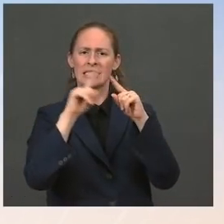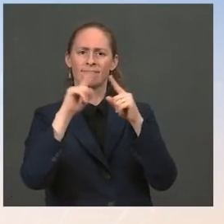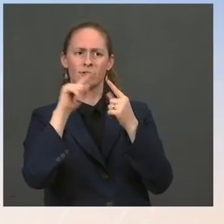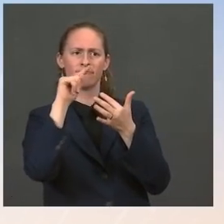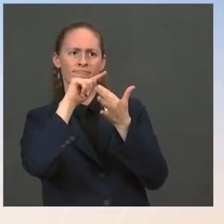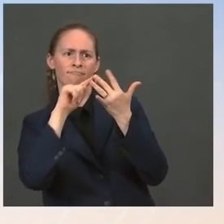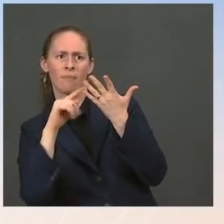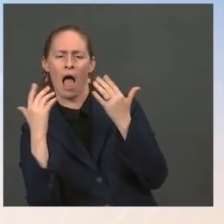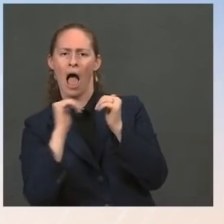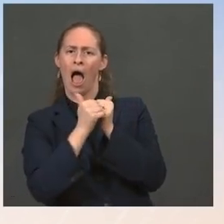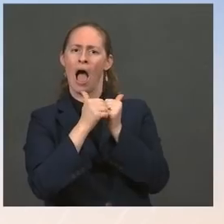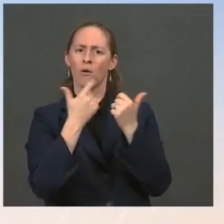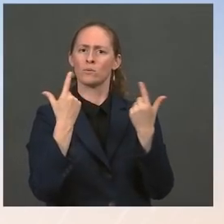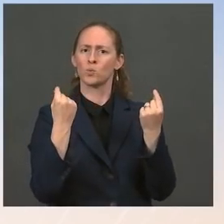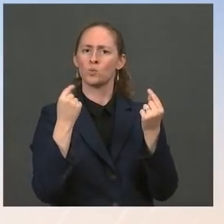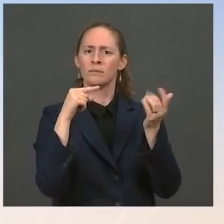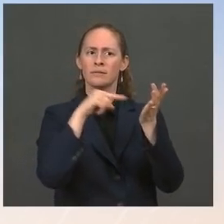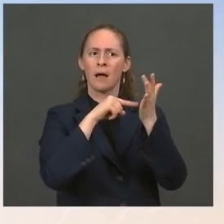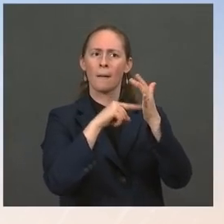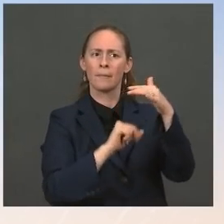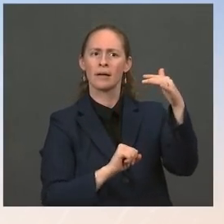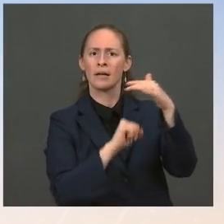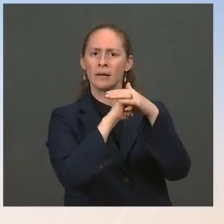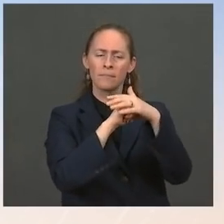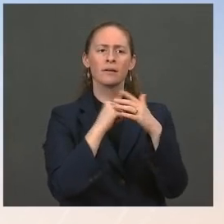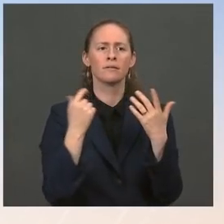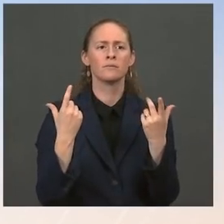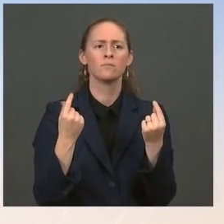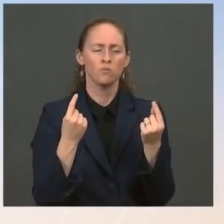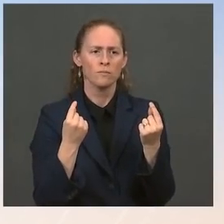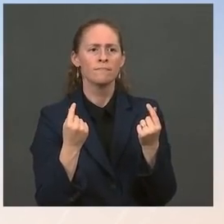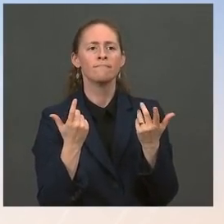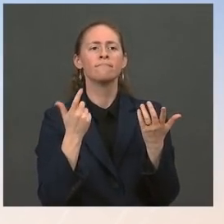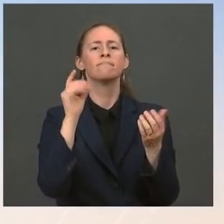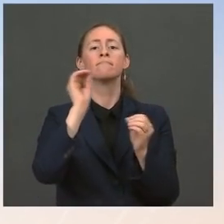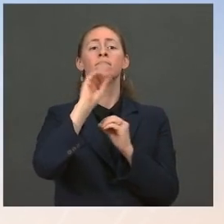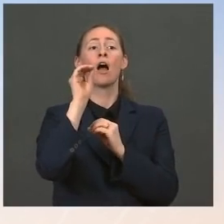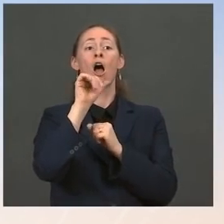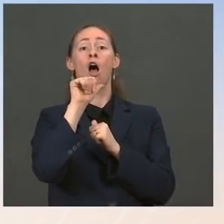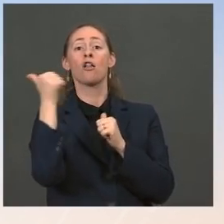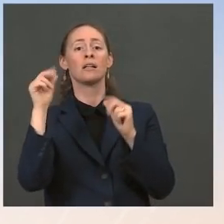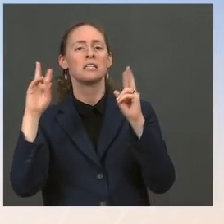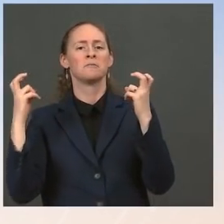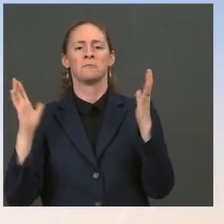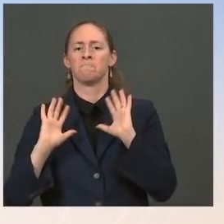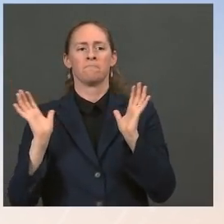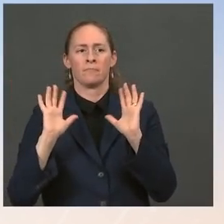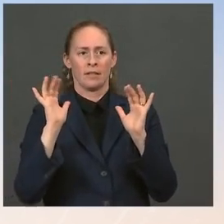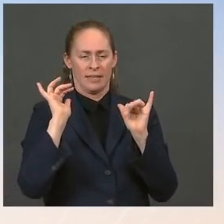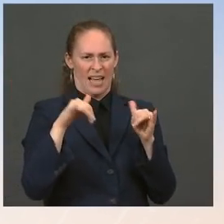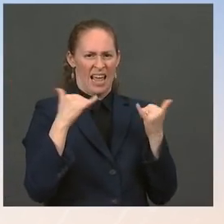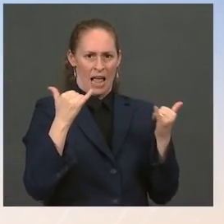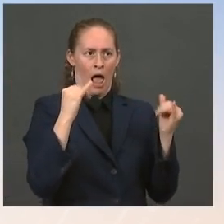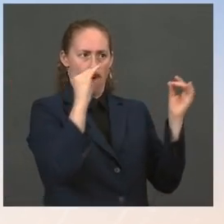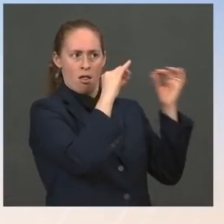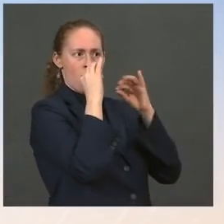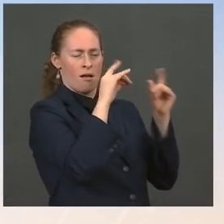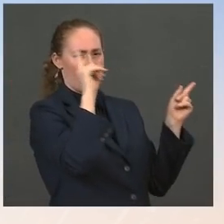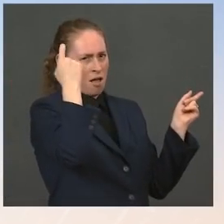He was not speaking to anything beyond that. And that's what is happening on the -- on Capitol Hill in this particular moment. That's it.